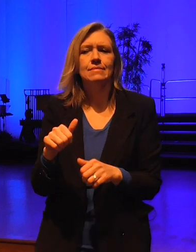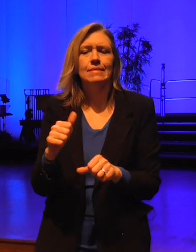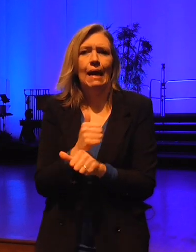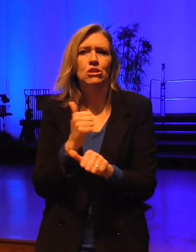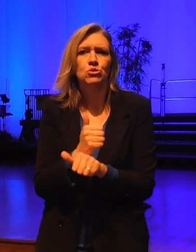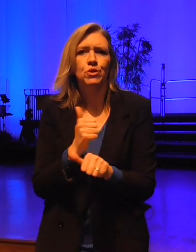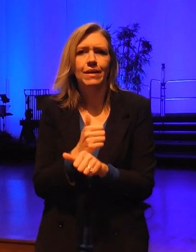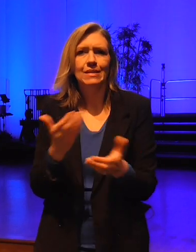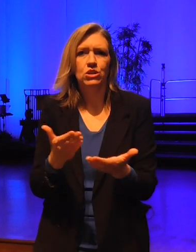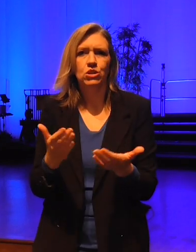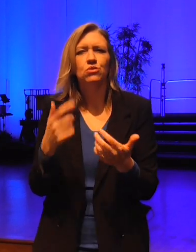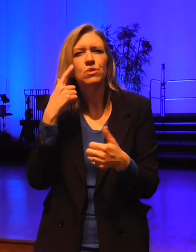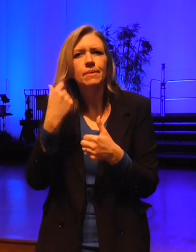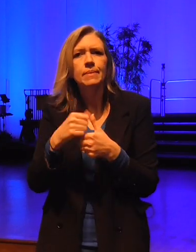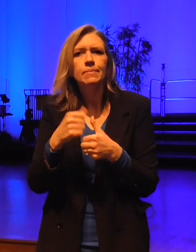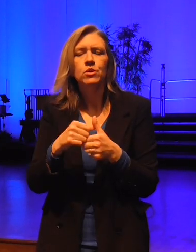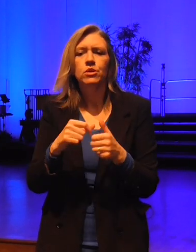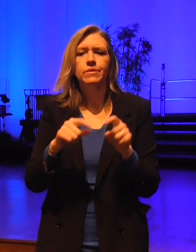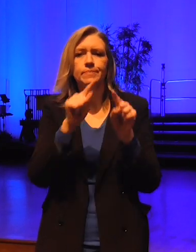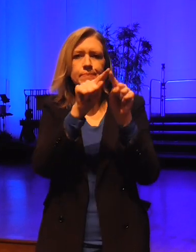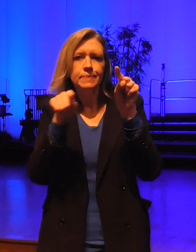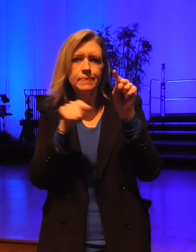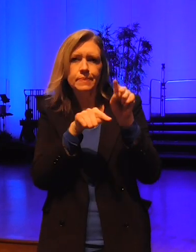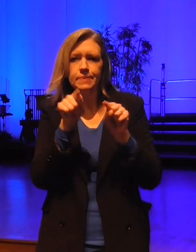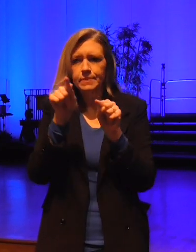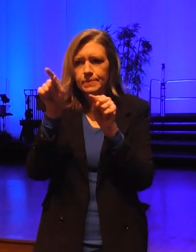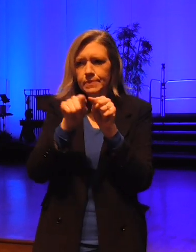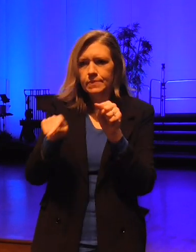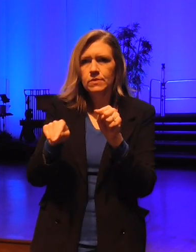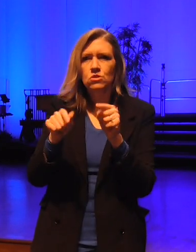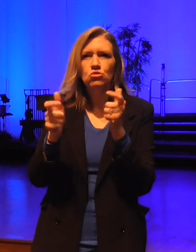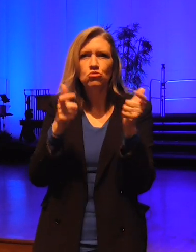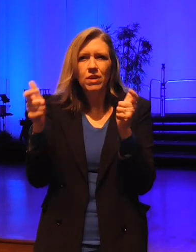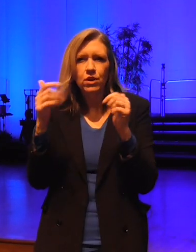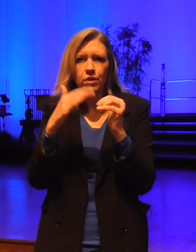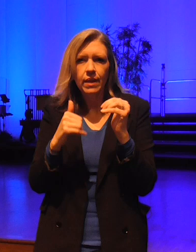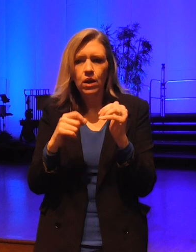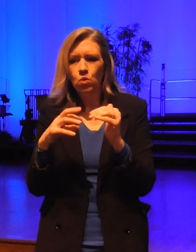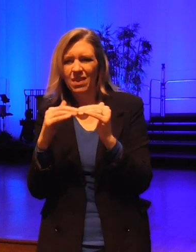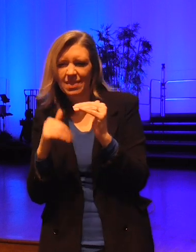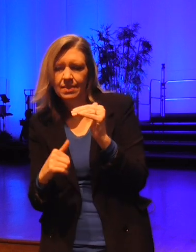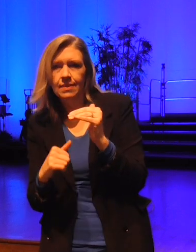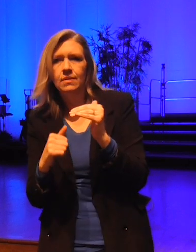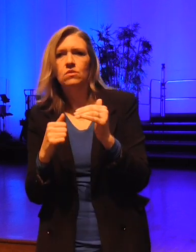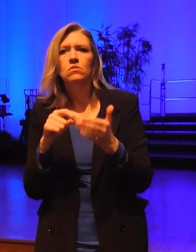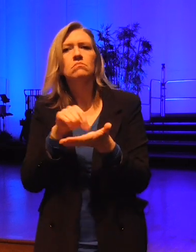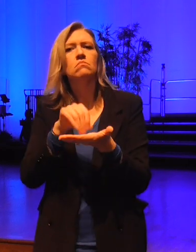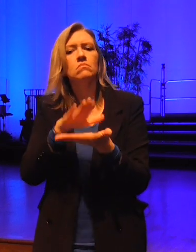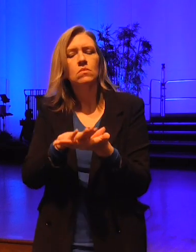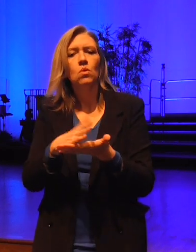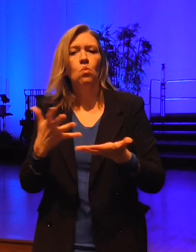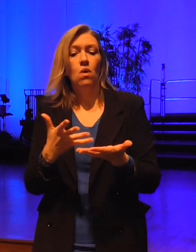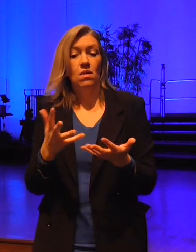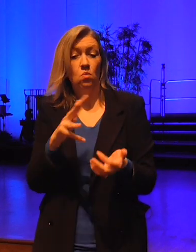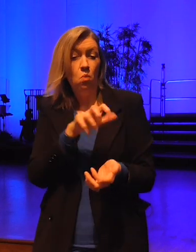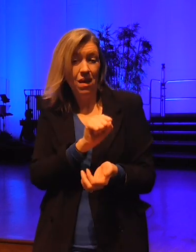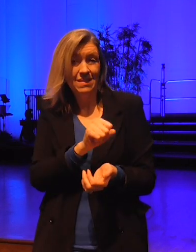than or the less than uh just write under each one what was and what is and identify from your